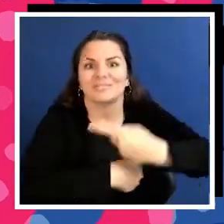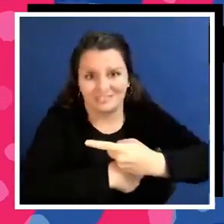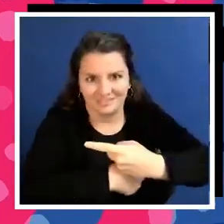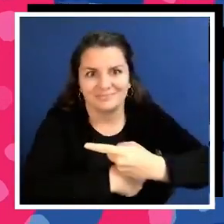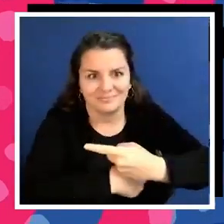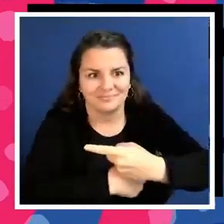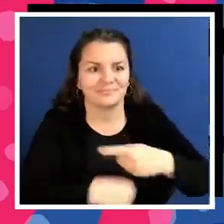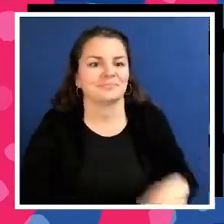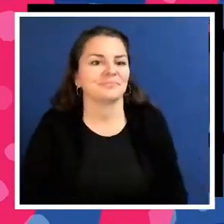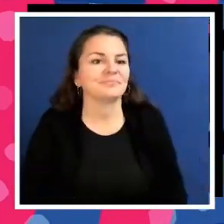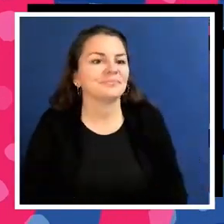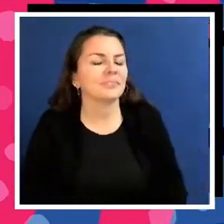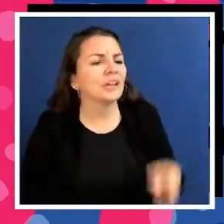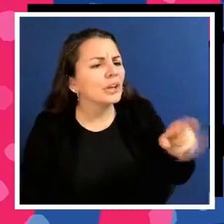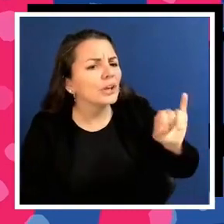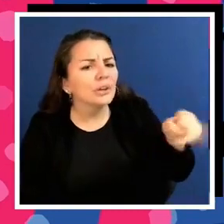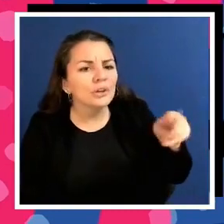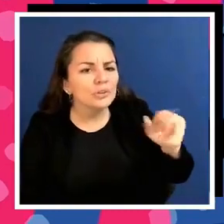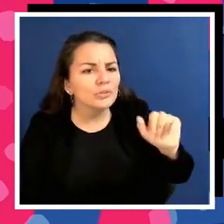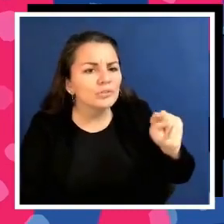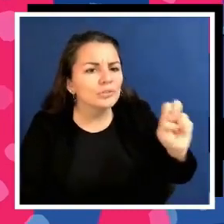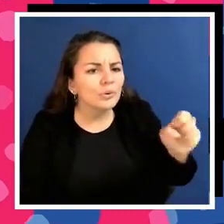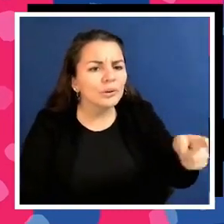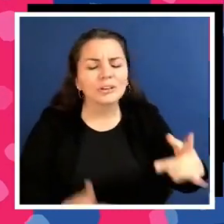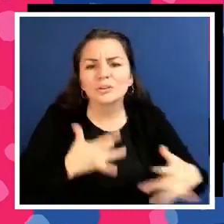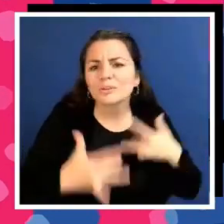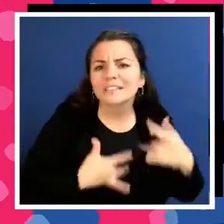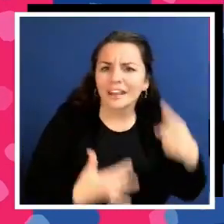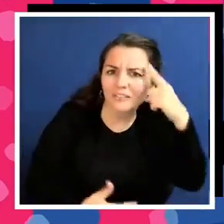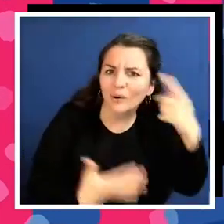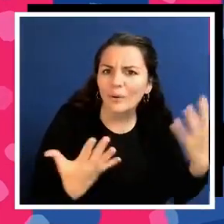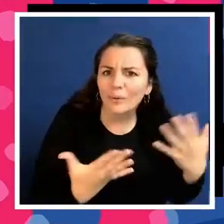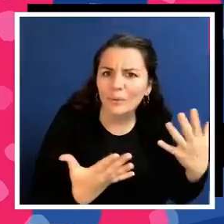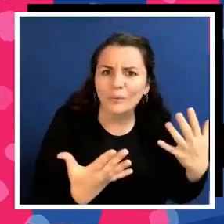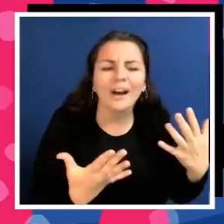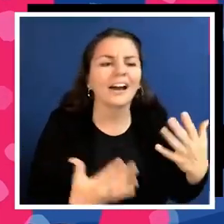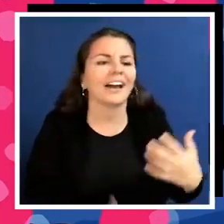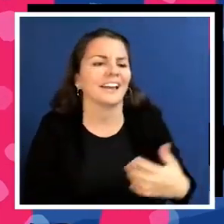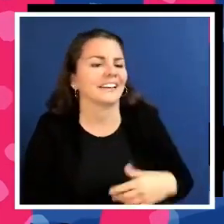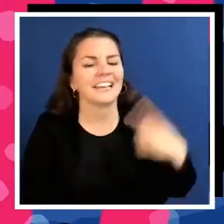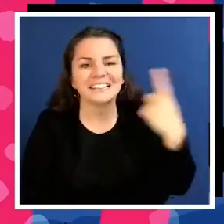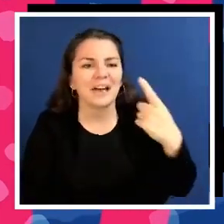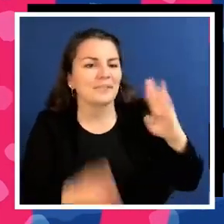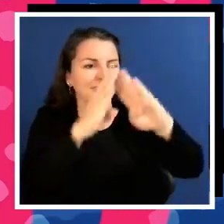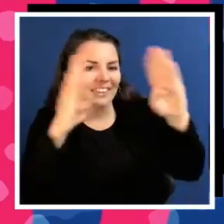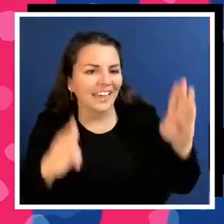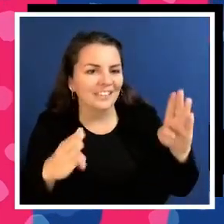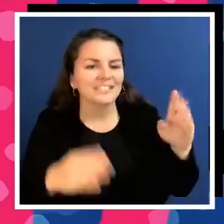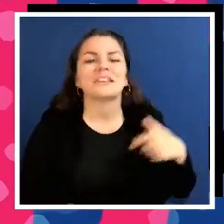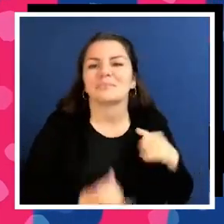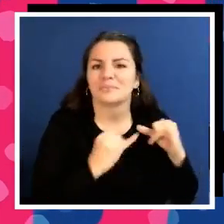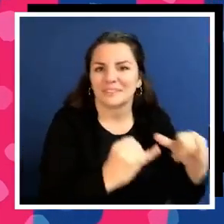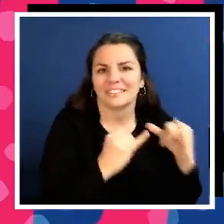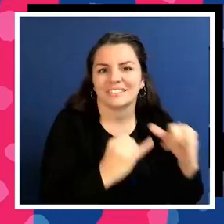FOLKS OF OUR TIME. WE WILL CELEBRATE THE FIRST